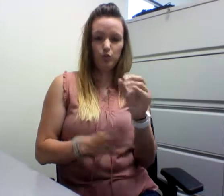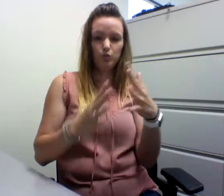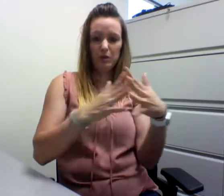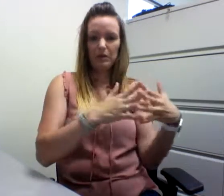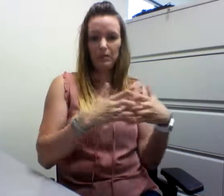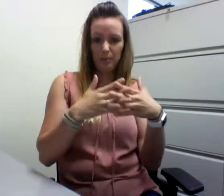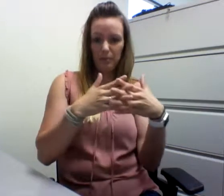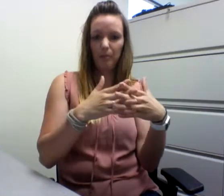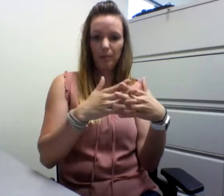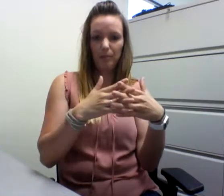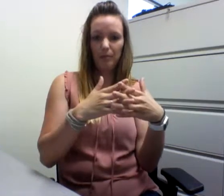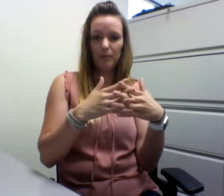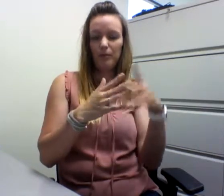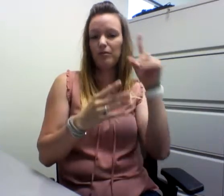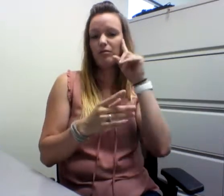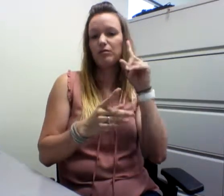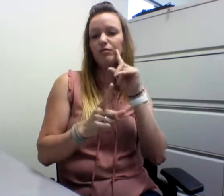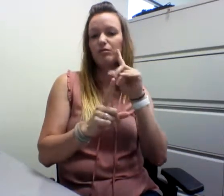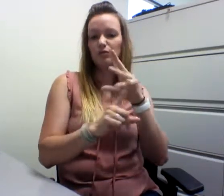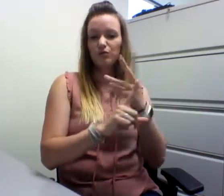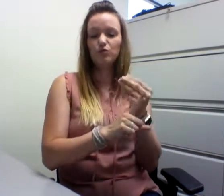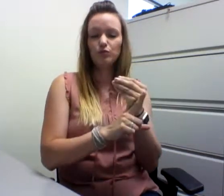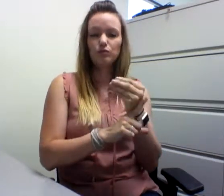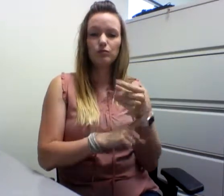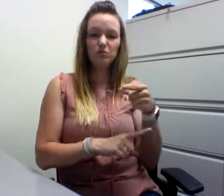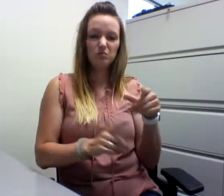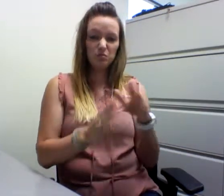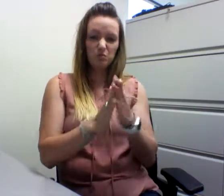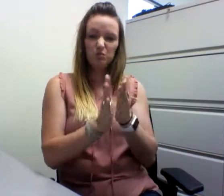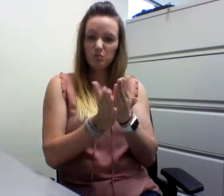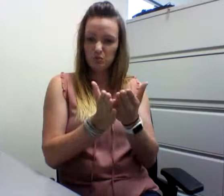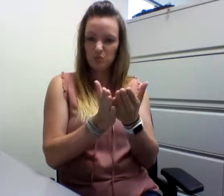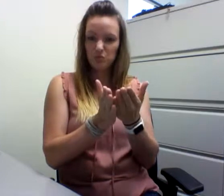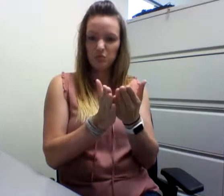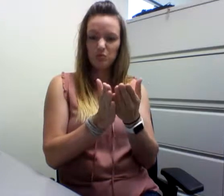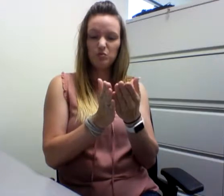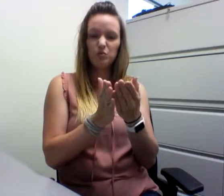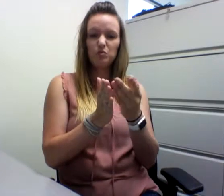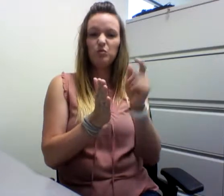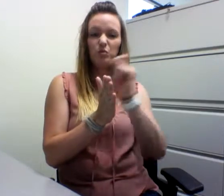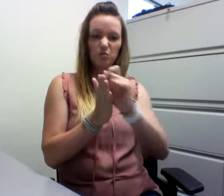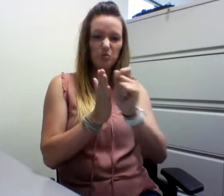this book "Introduction to American Deaf Culture"